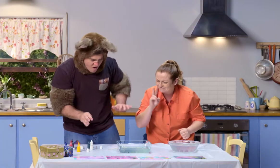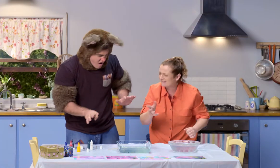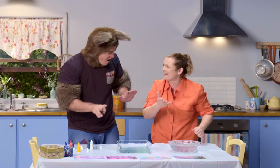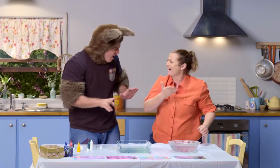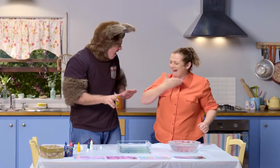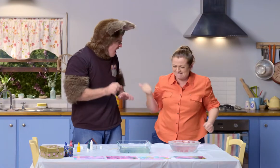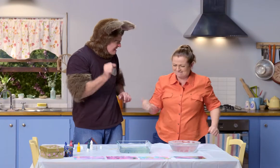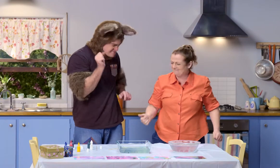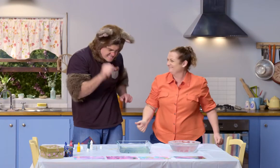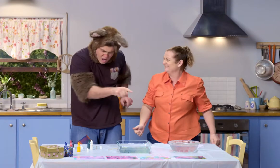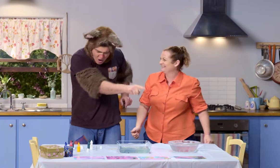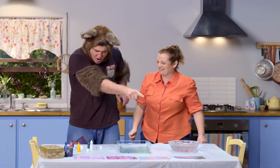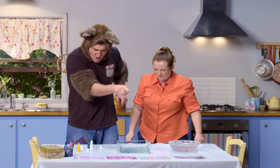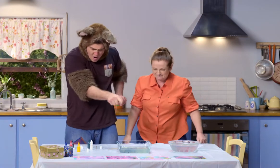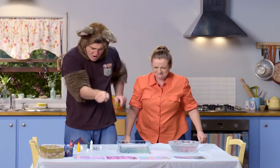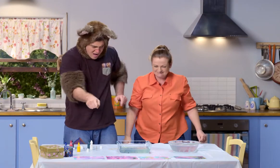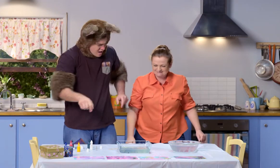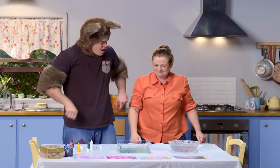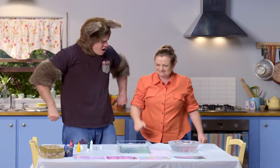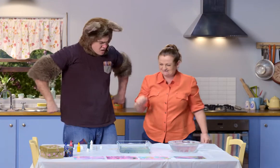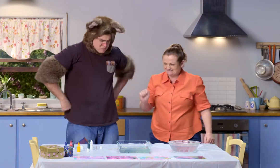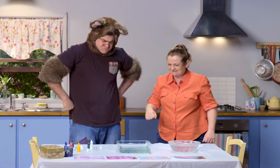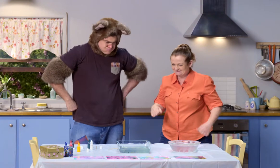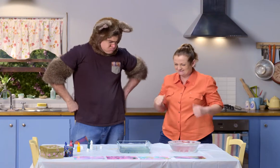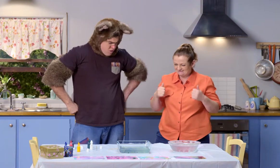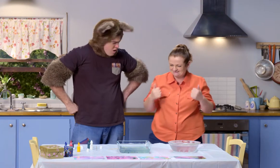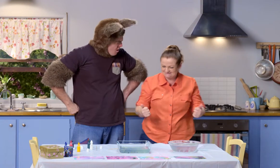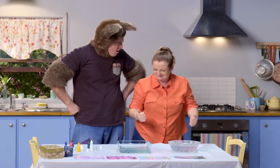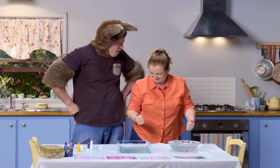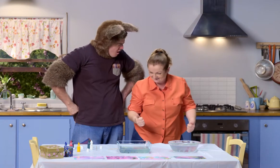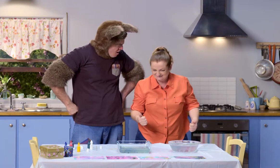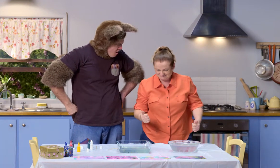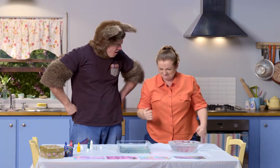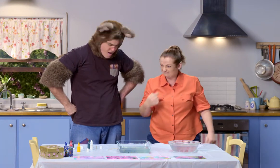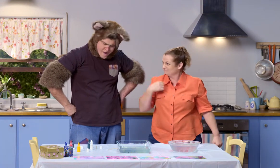Oh, they're lovely! Oh, yeah, they are, aren't they? Yes.